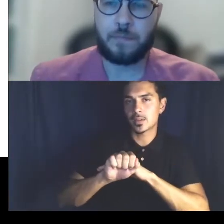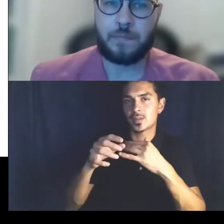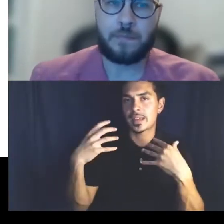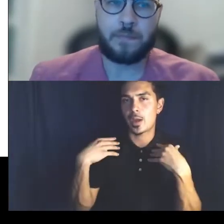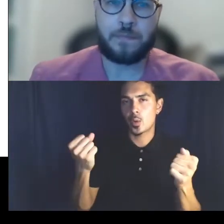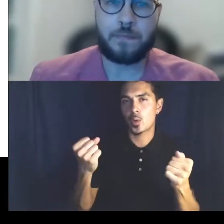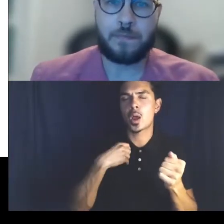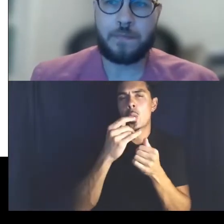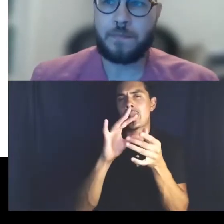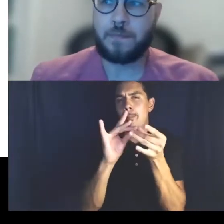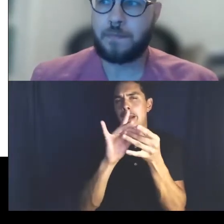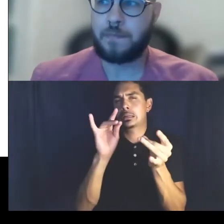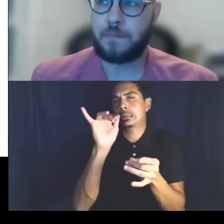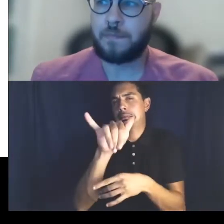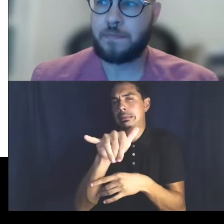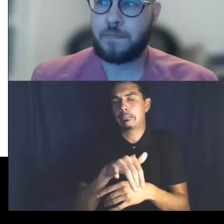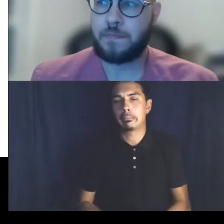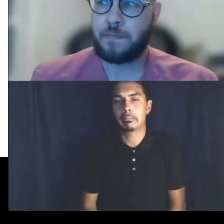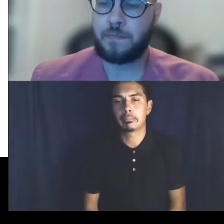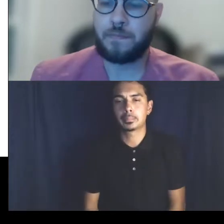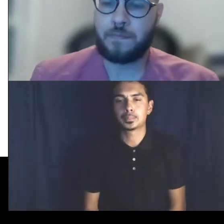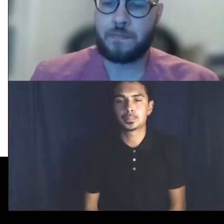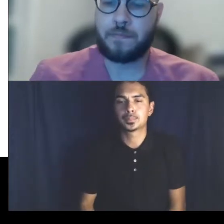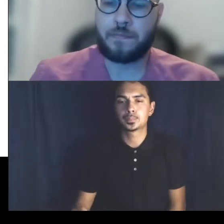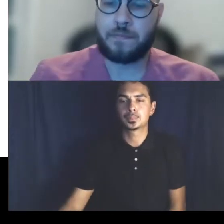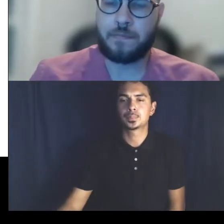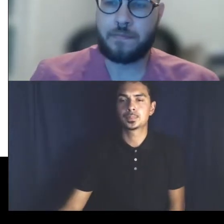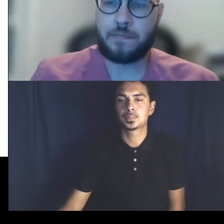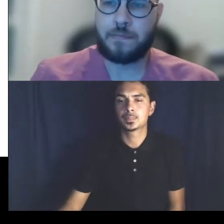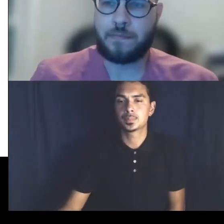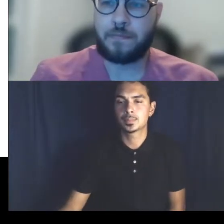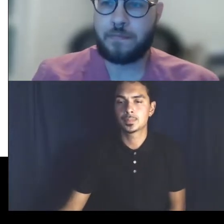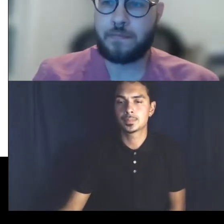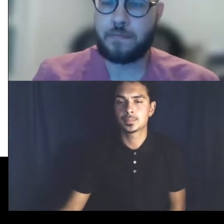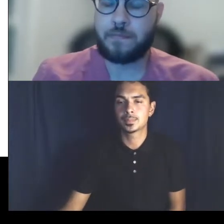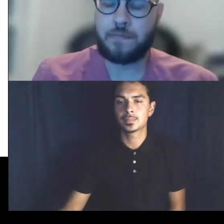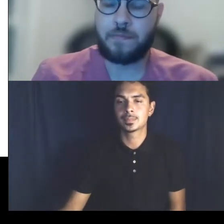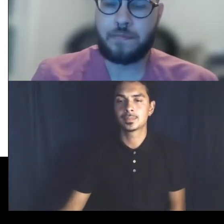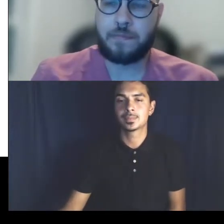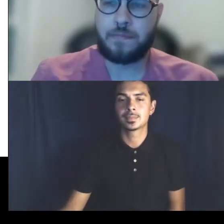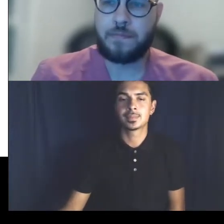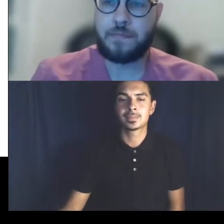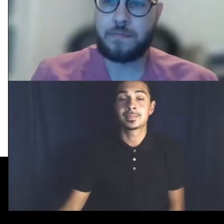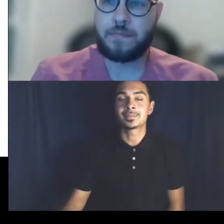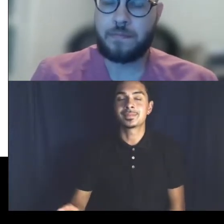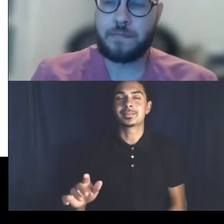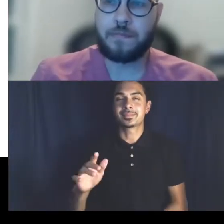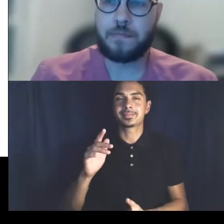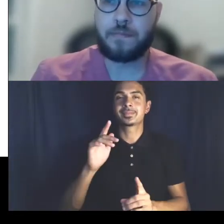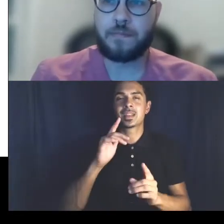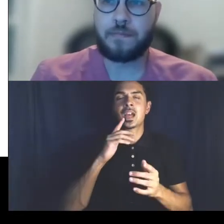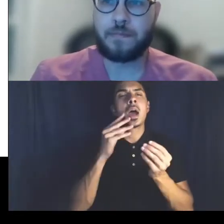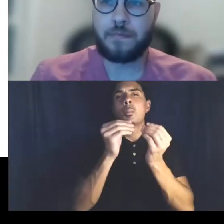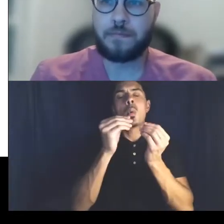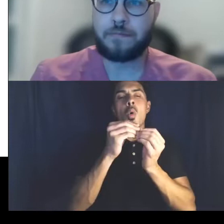when we're talking about all of these things, and also much more that we're probably not even covering